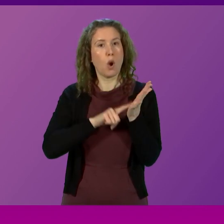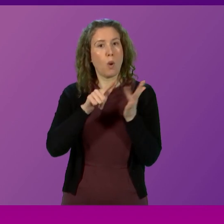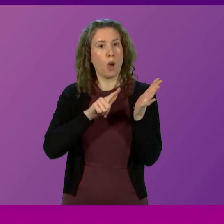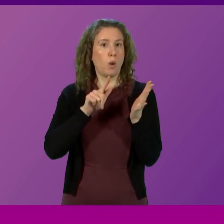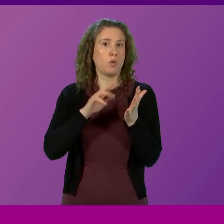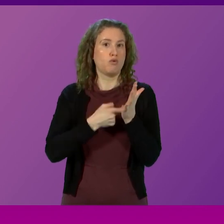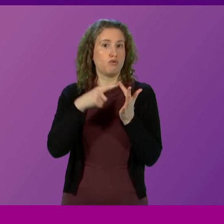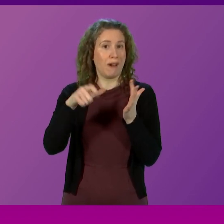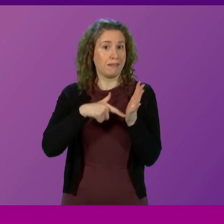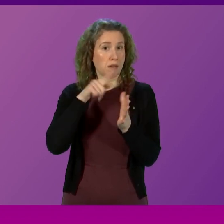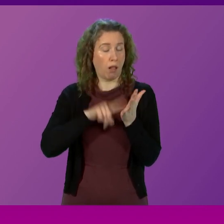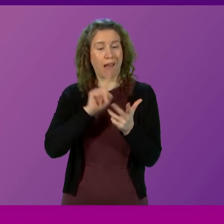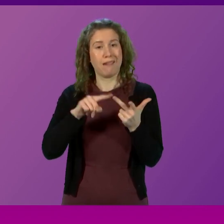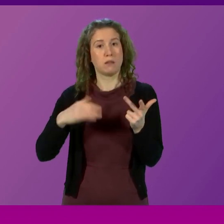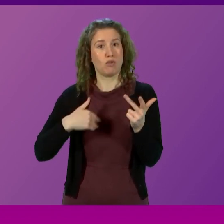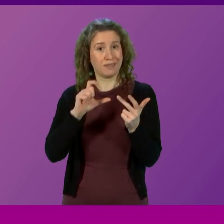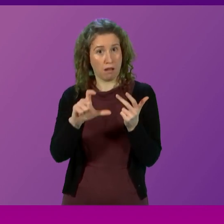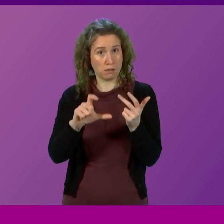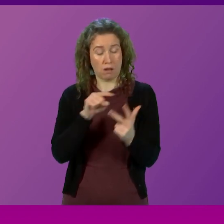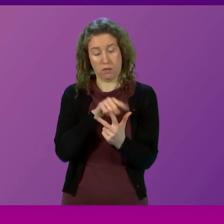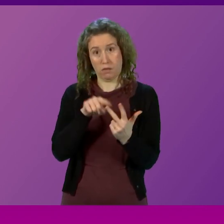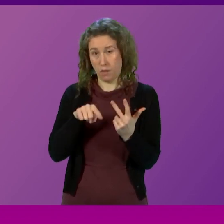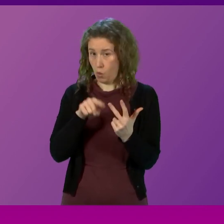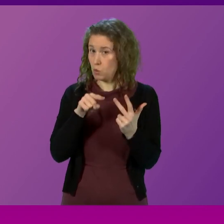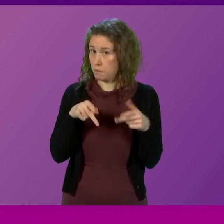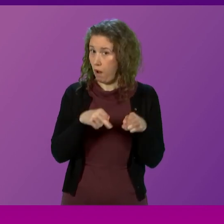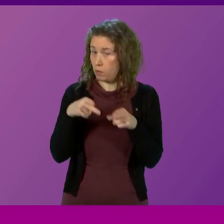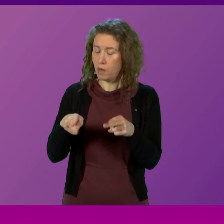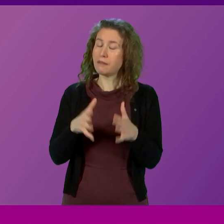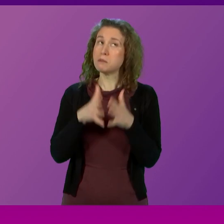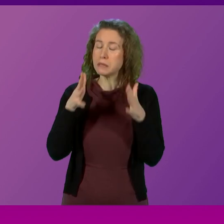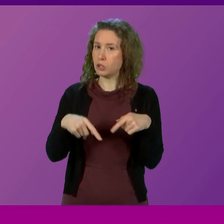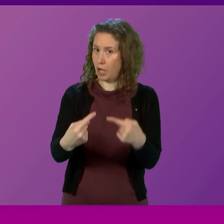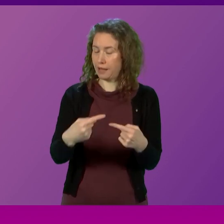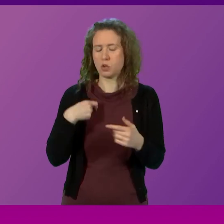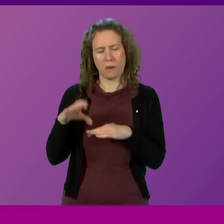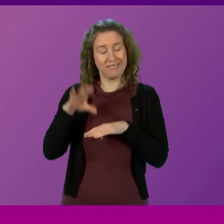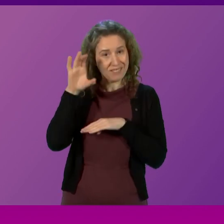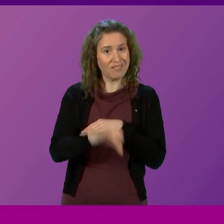because those are the pathways that are under the greatest challenge. We are investing in the